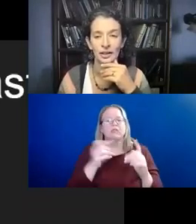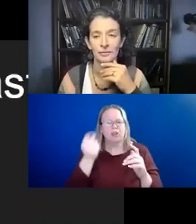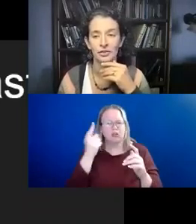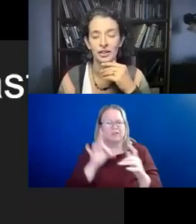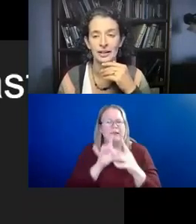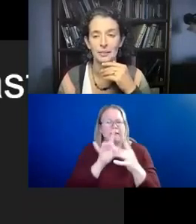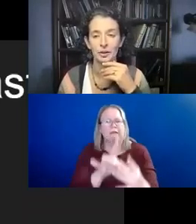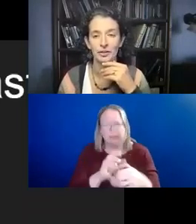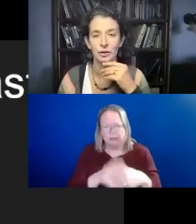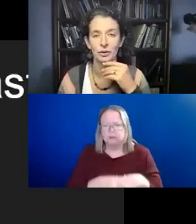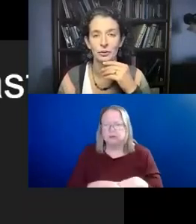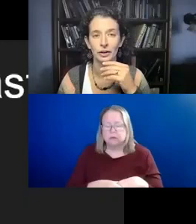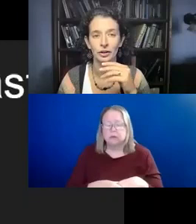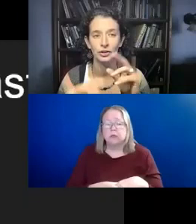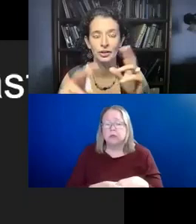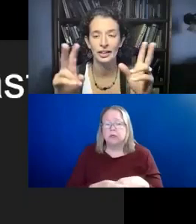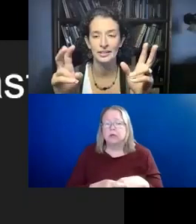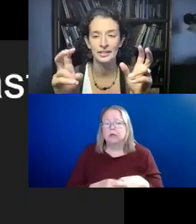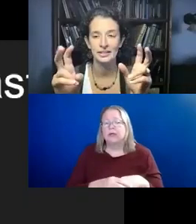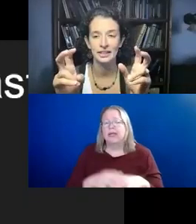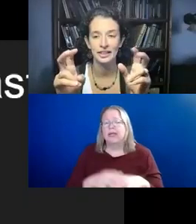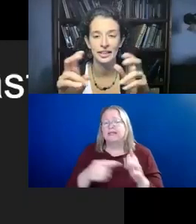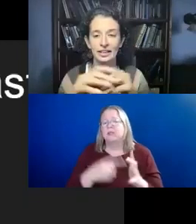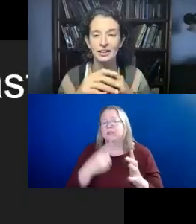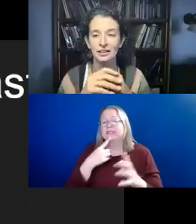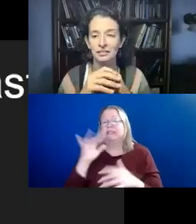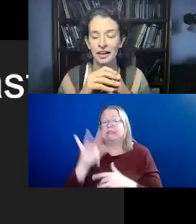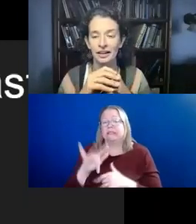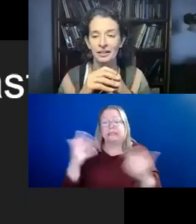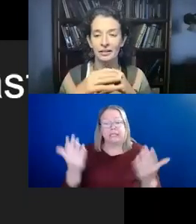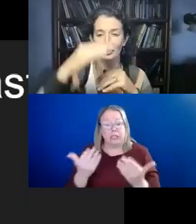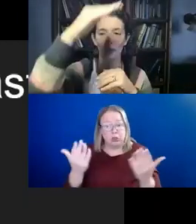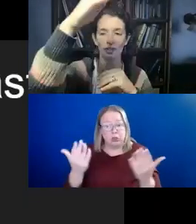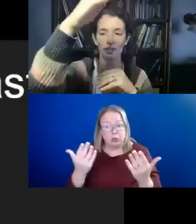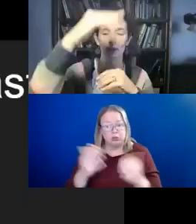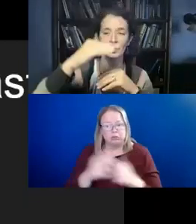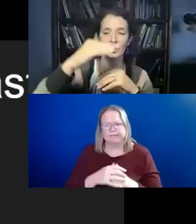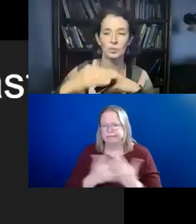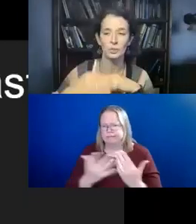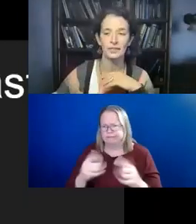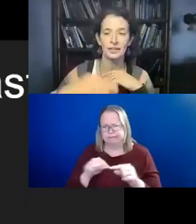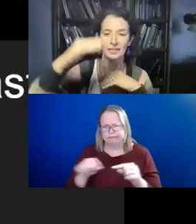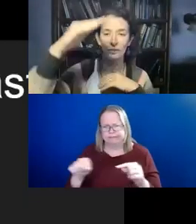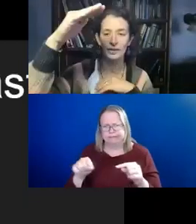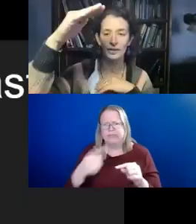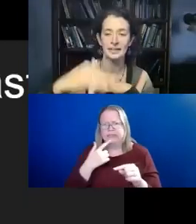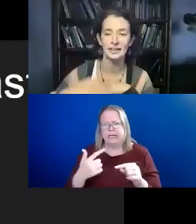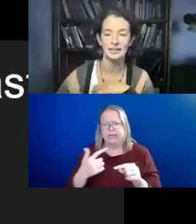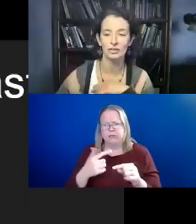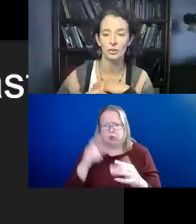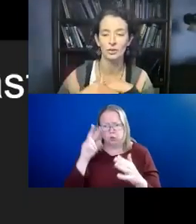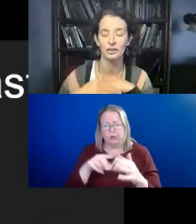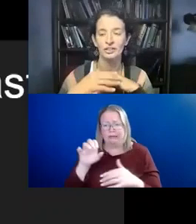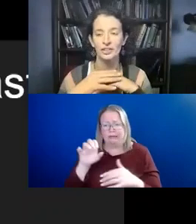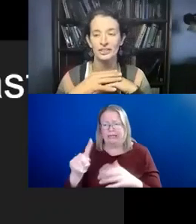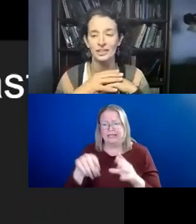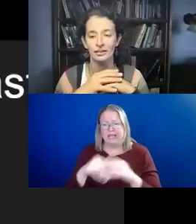For example, if you use a link that 13:29:16 says click here , 13:29:25 the way screen readers read things they read the links out of order. So that doesn't really